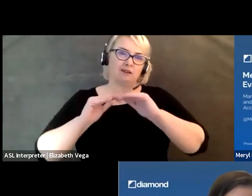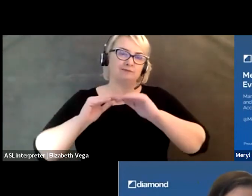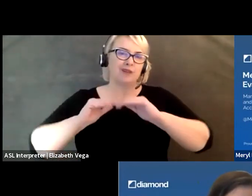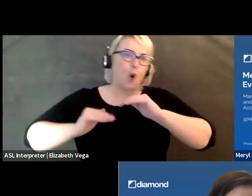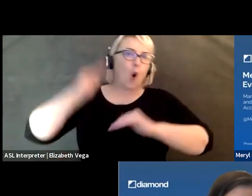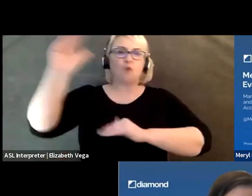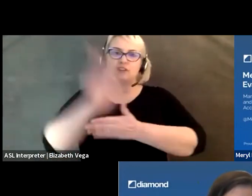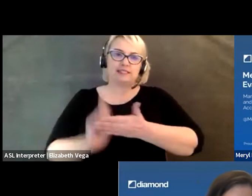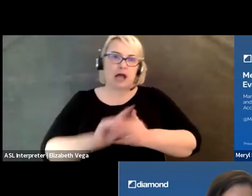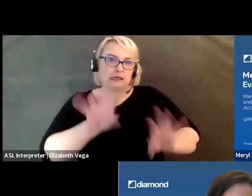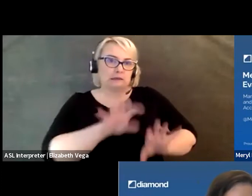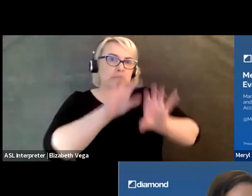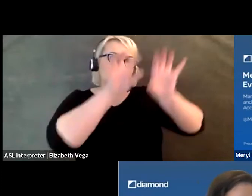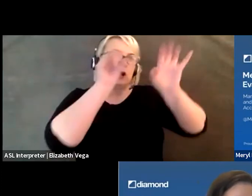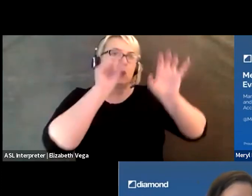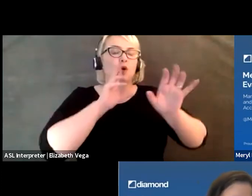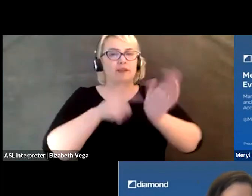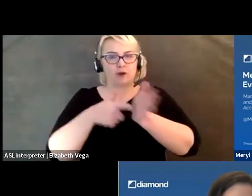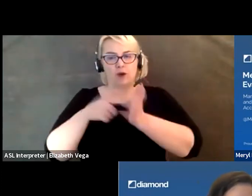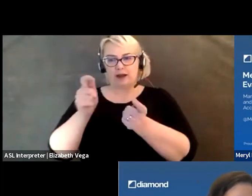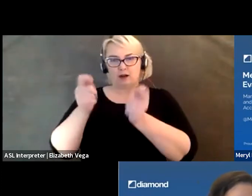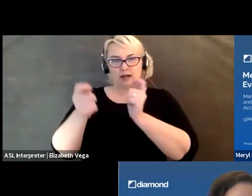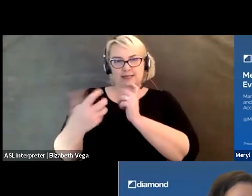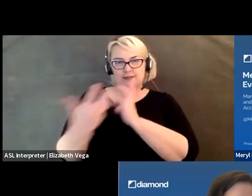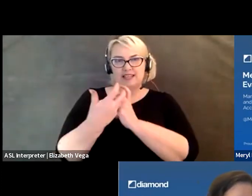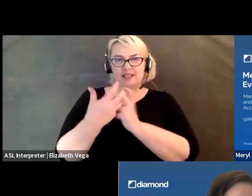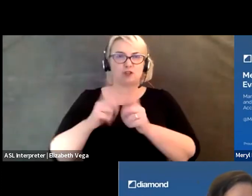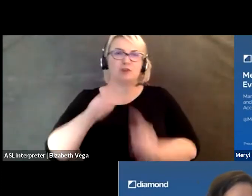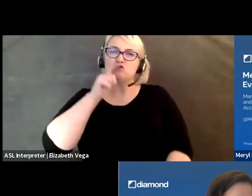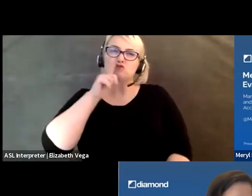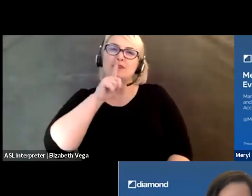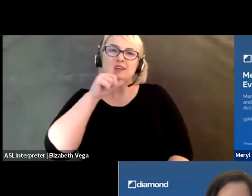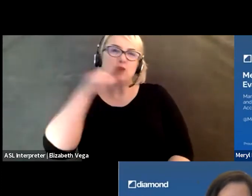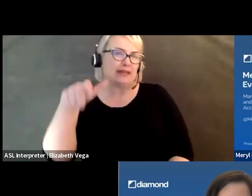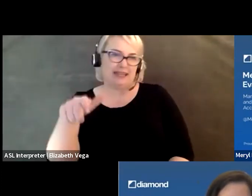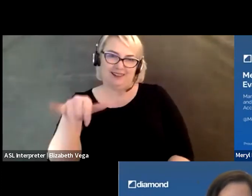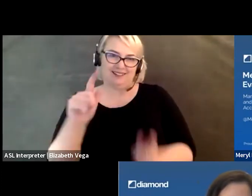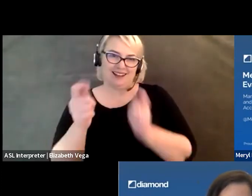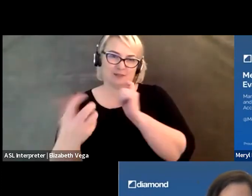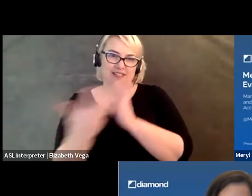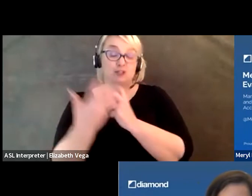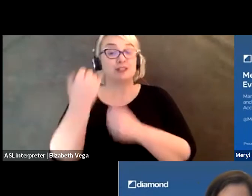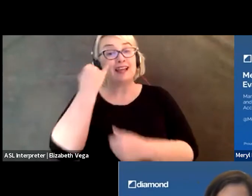customization that is not necessary. And if you have complex interactions and a lot of customization, that's